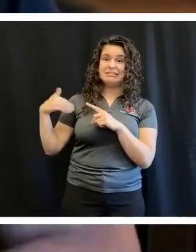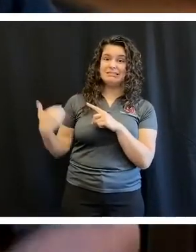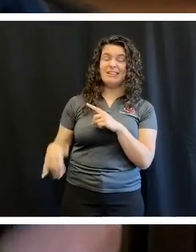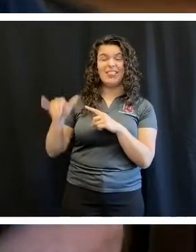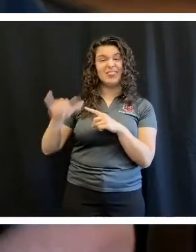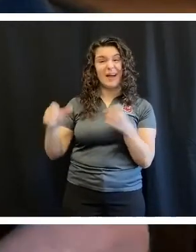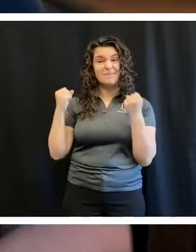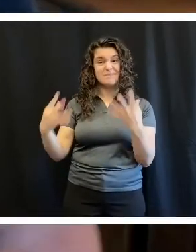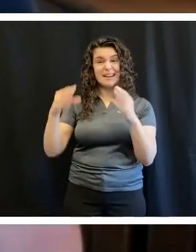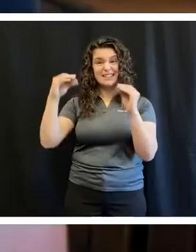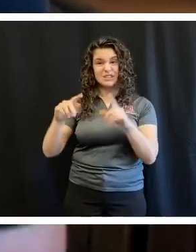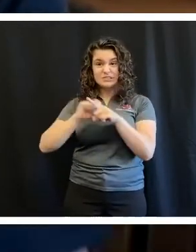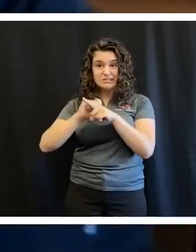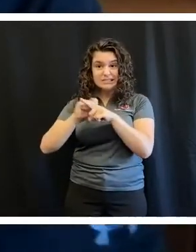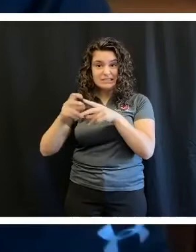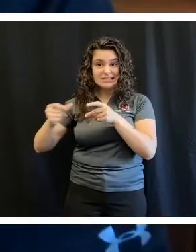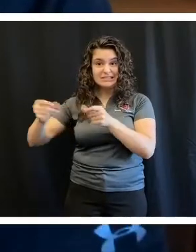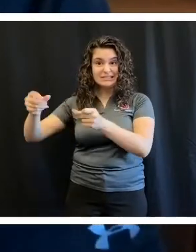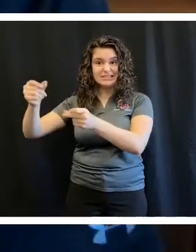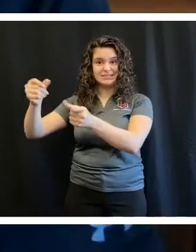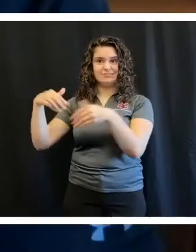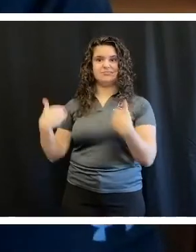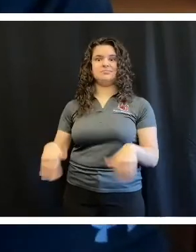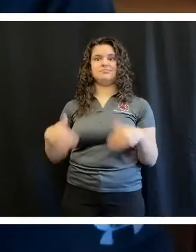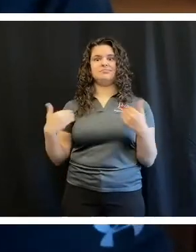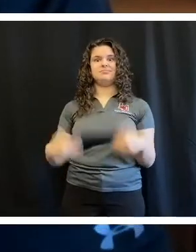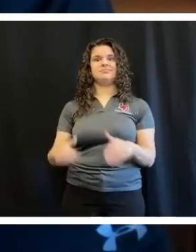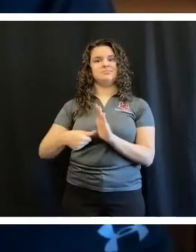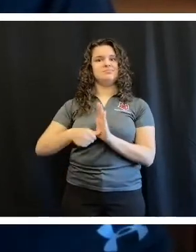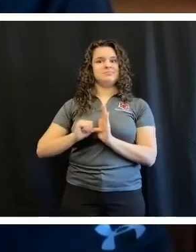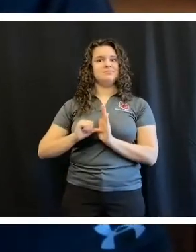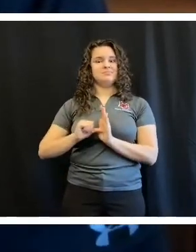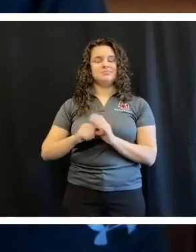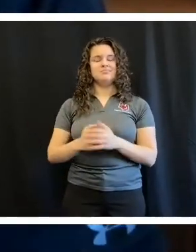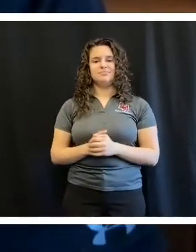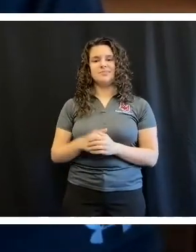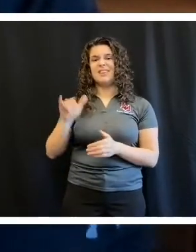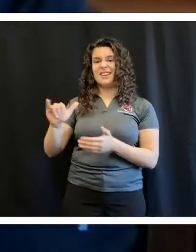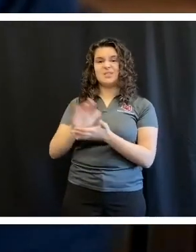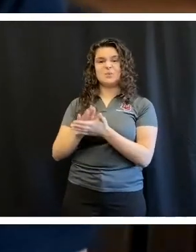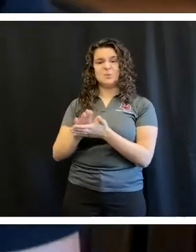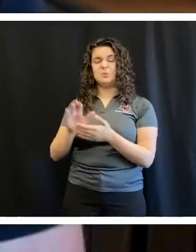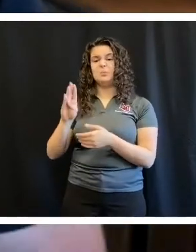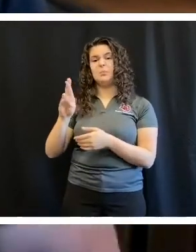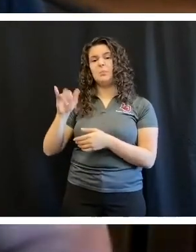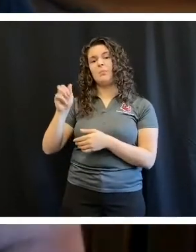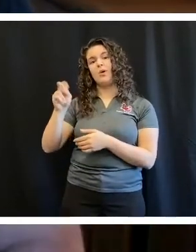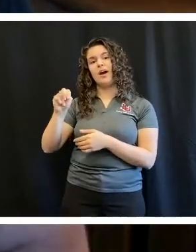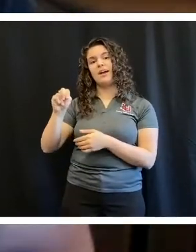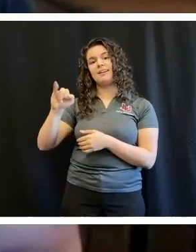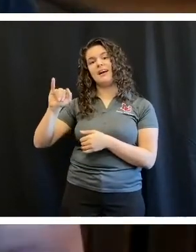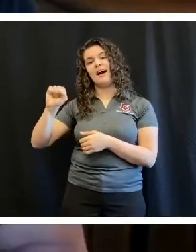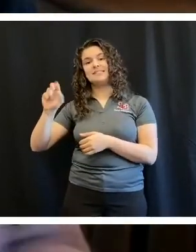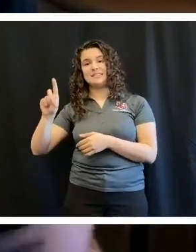[Kenneth] Yep. Yeah, in a school like Bryan ISD, like so many schools, they have a significant digital divide